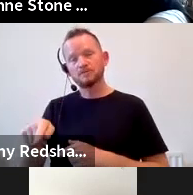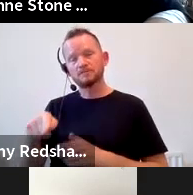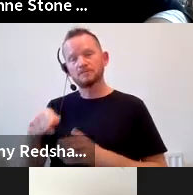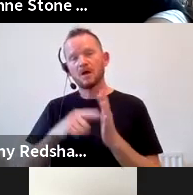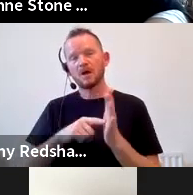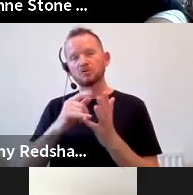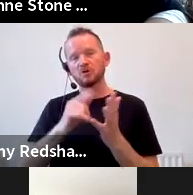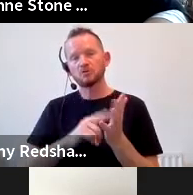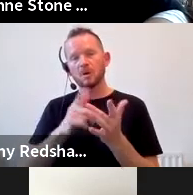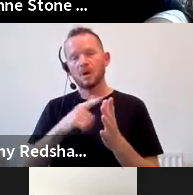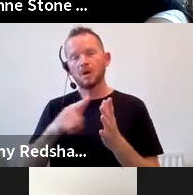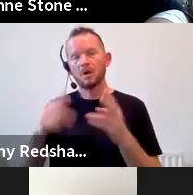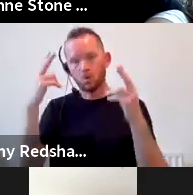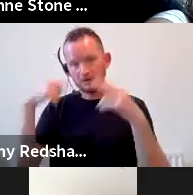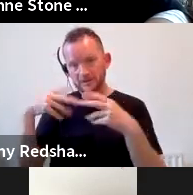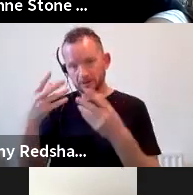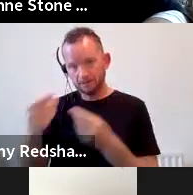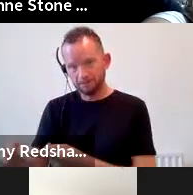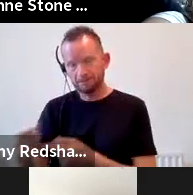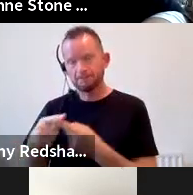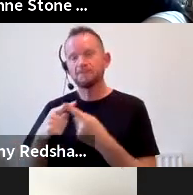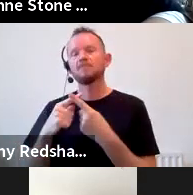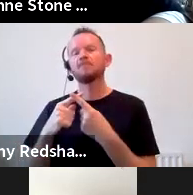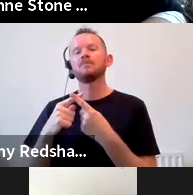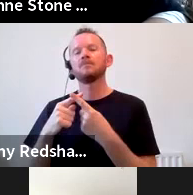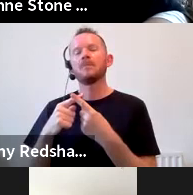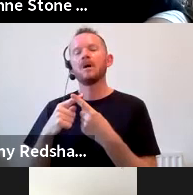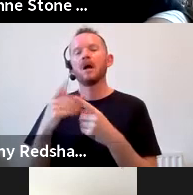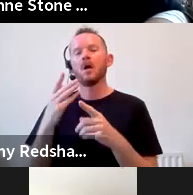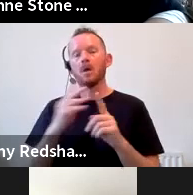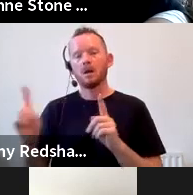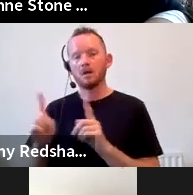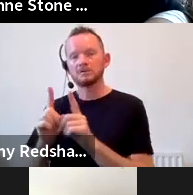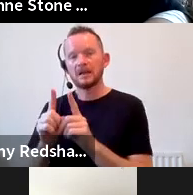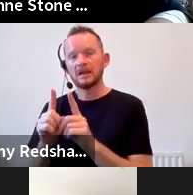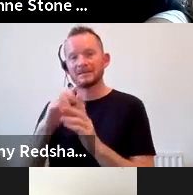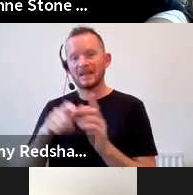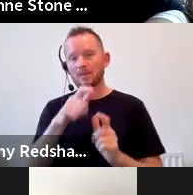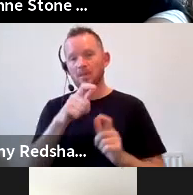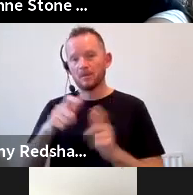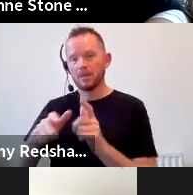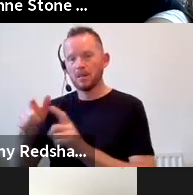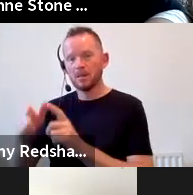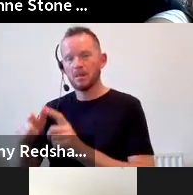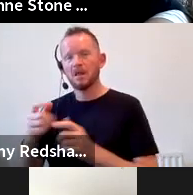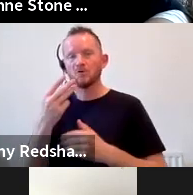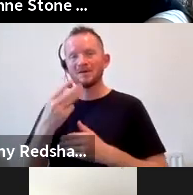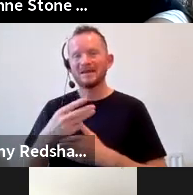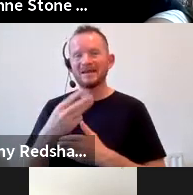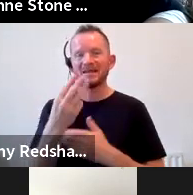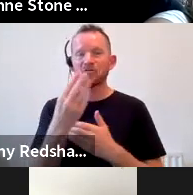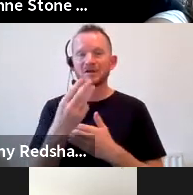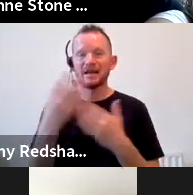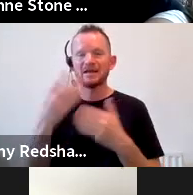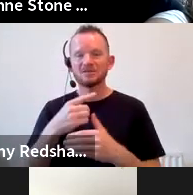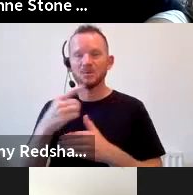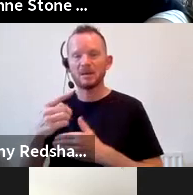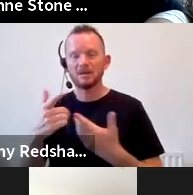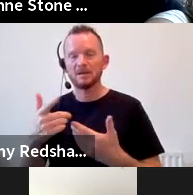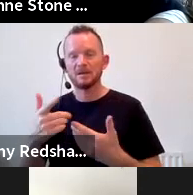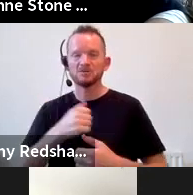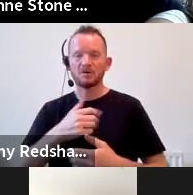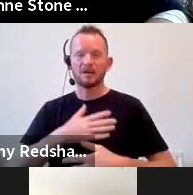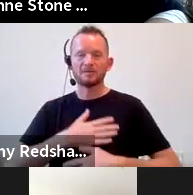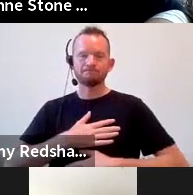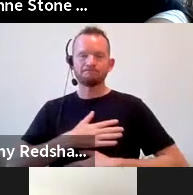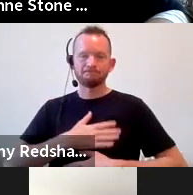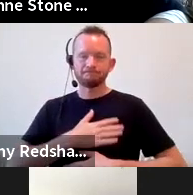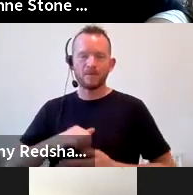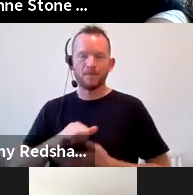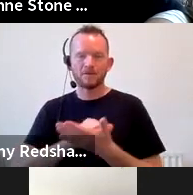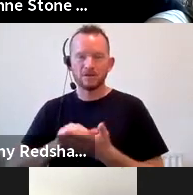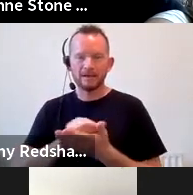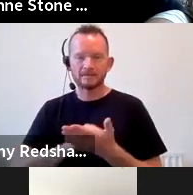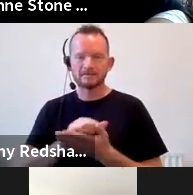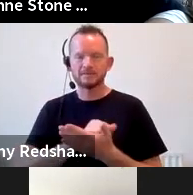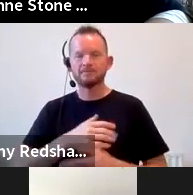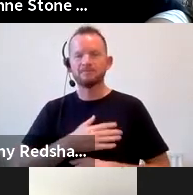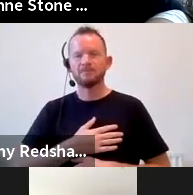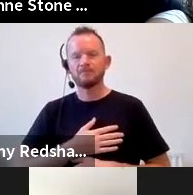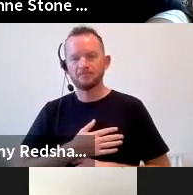Joshua. Joshua he's got autism work alongside disabled people, three days a week, sorry might get a little bit emotionally I do apologize.